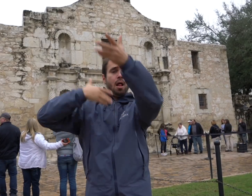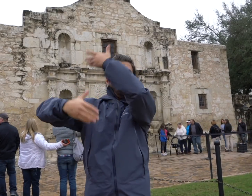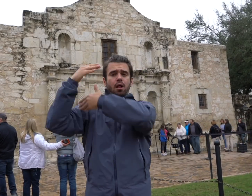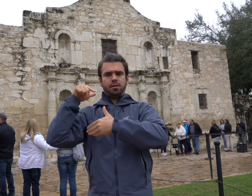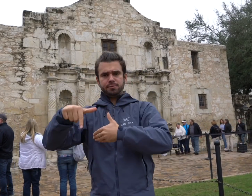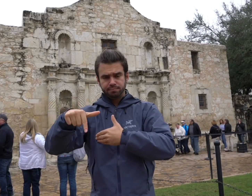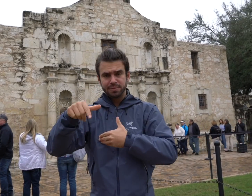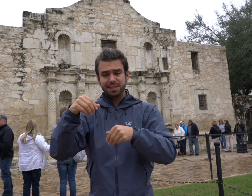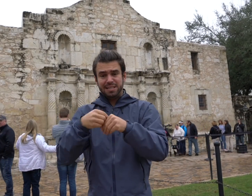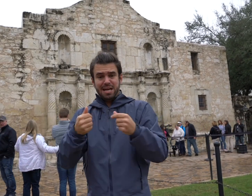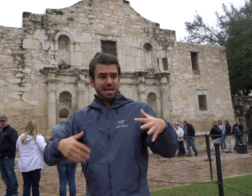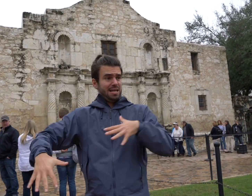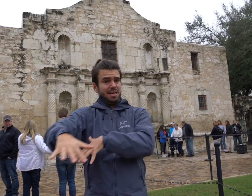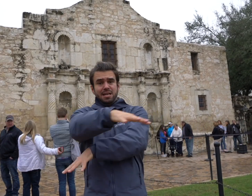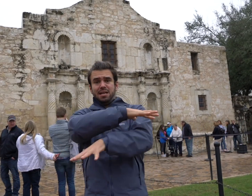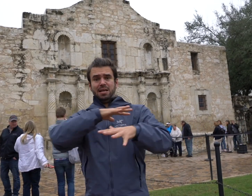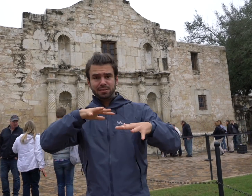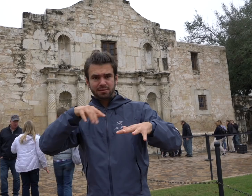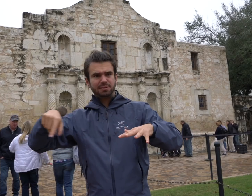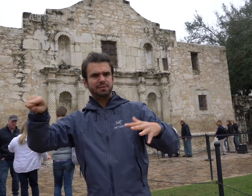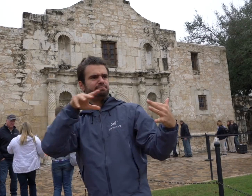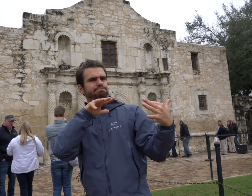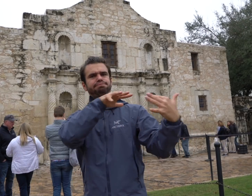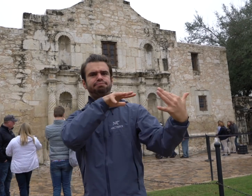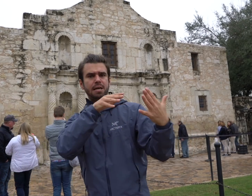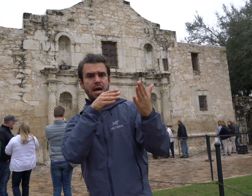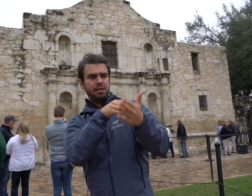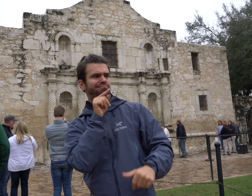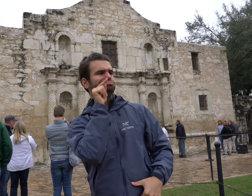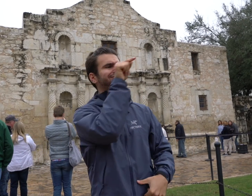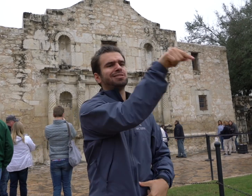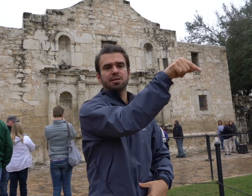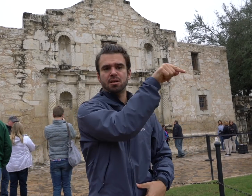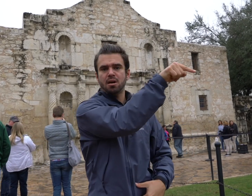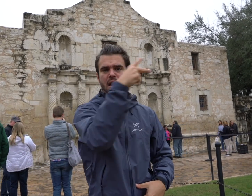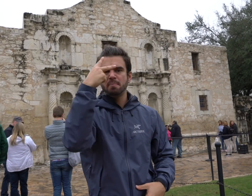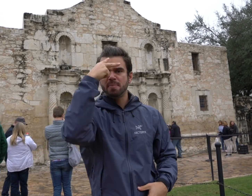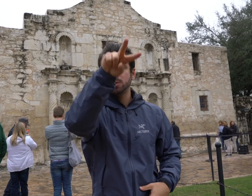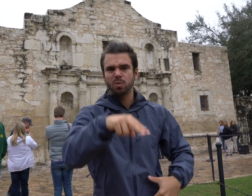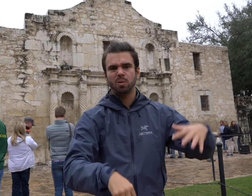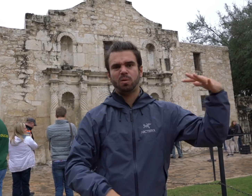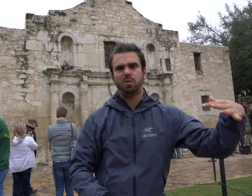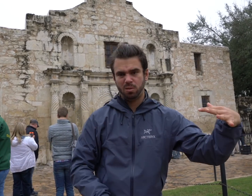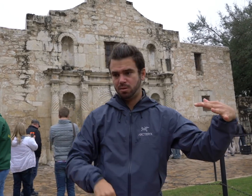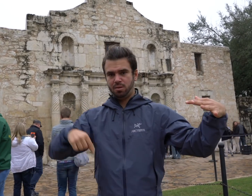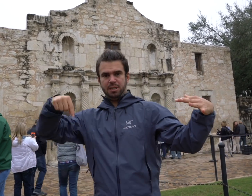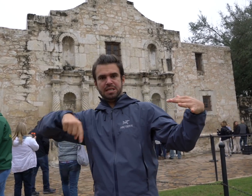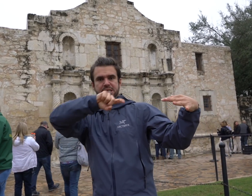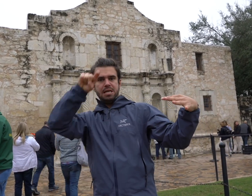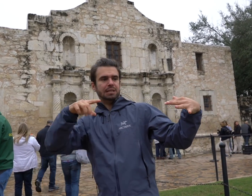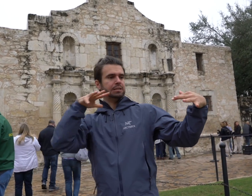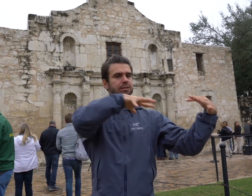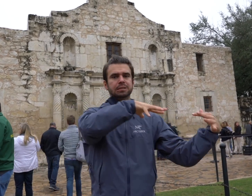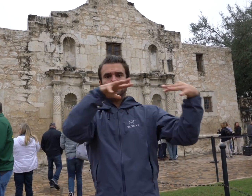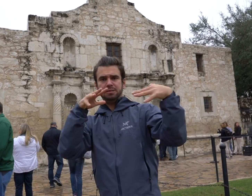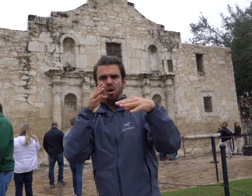In the land of Texas, it was a war between Mexico and Texas.